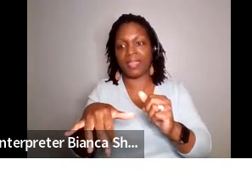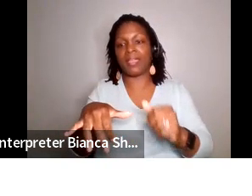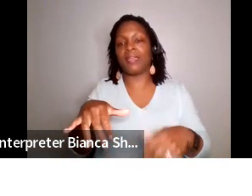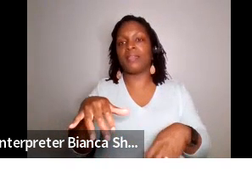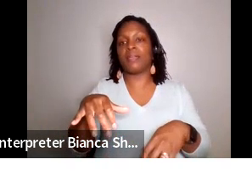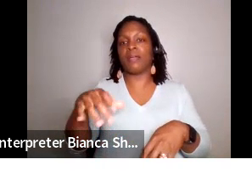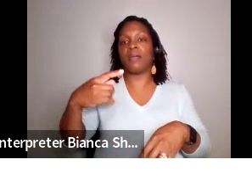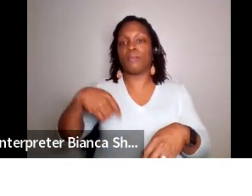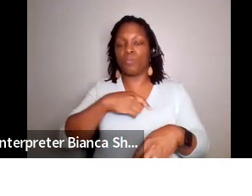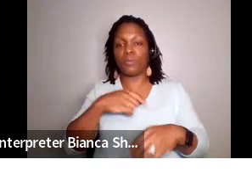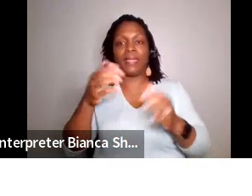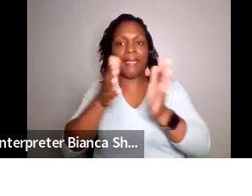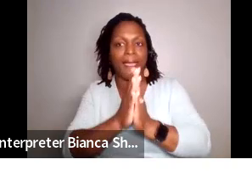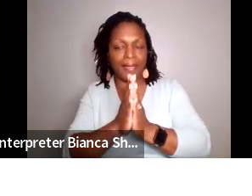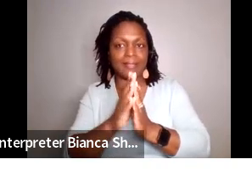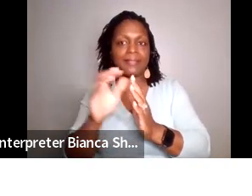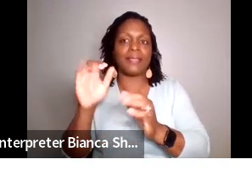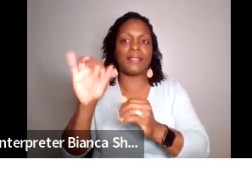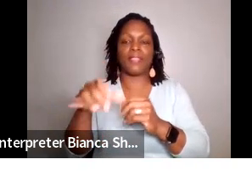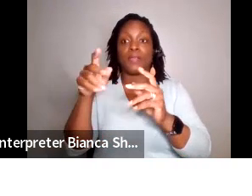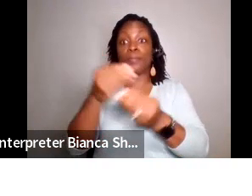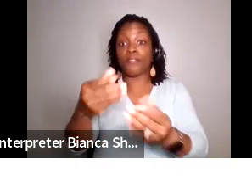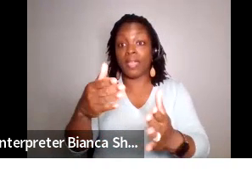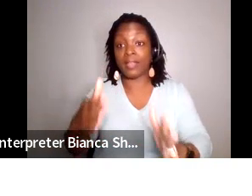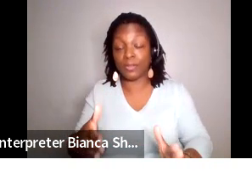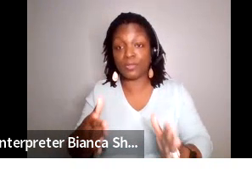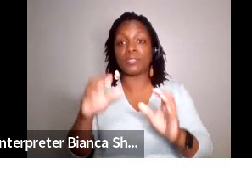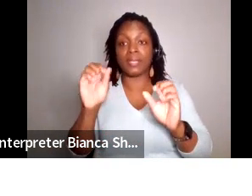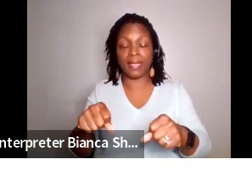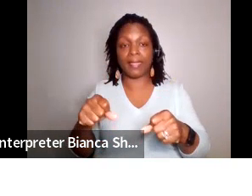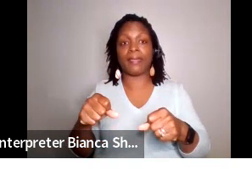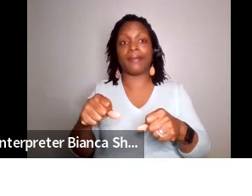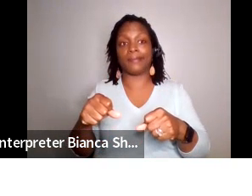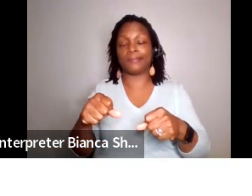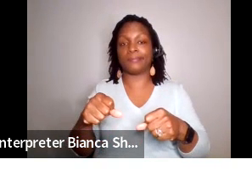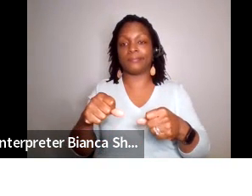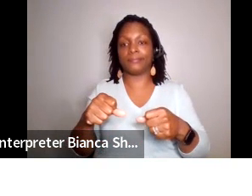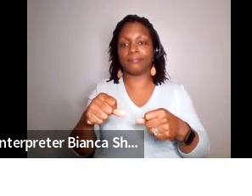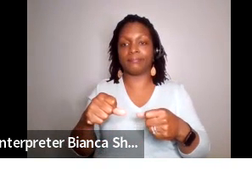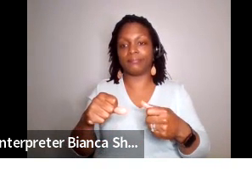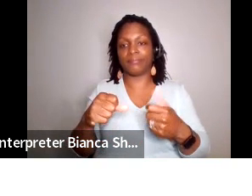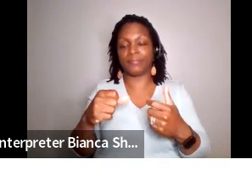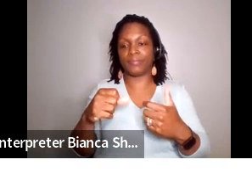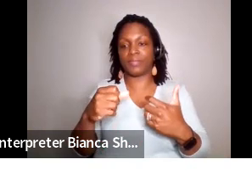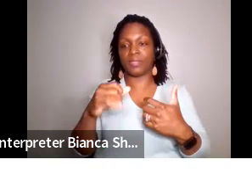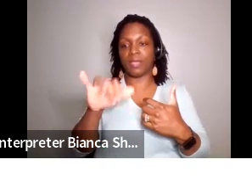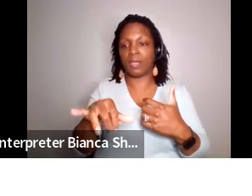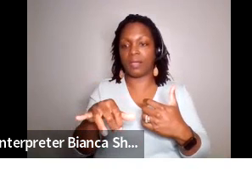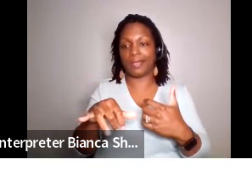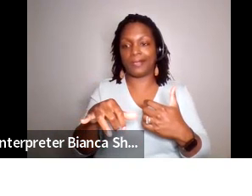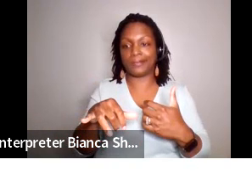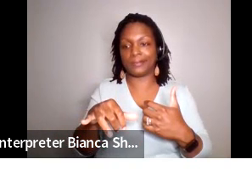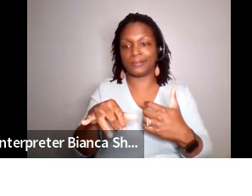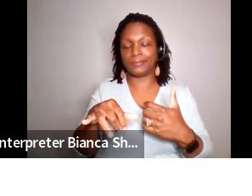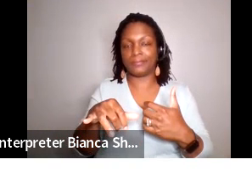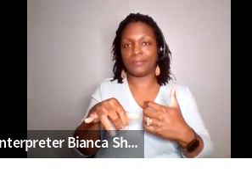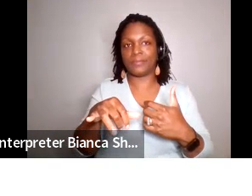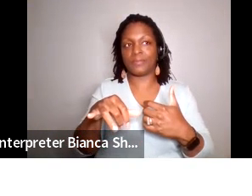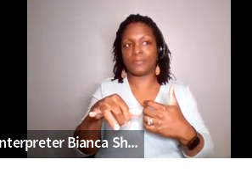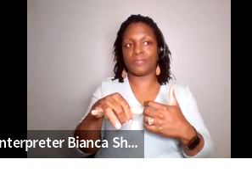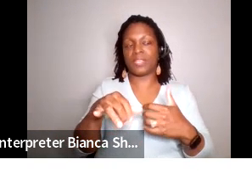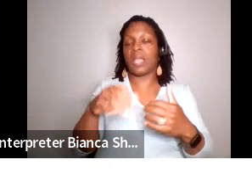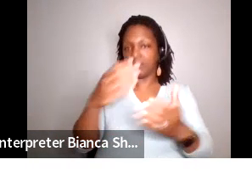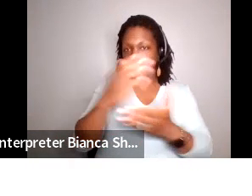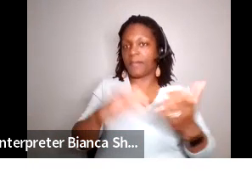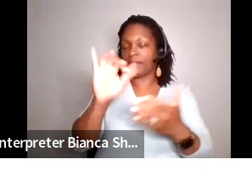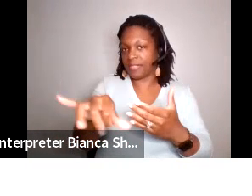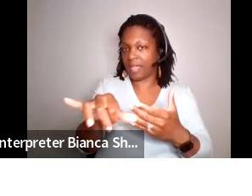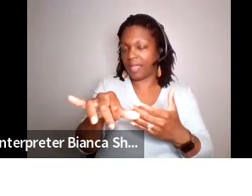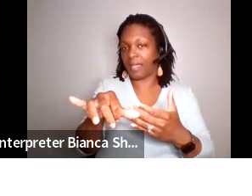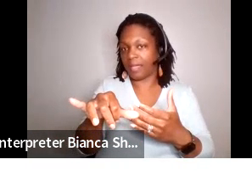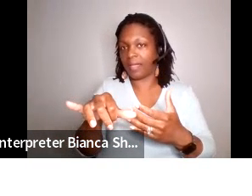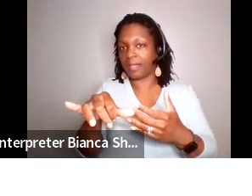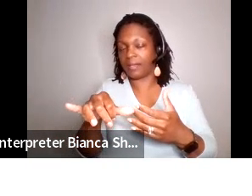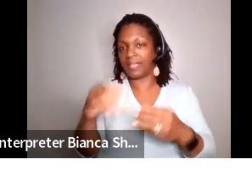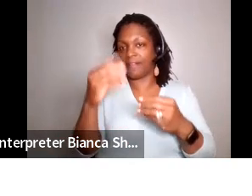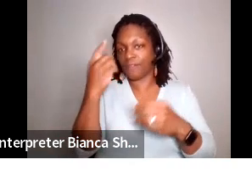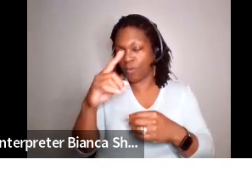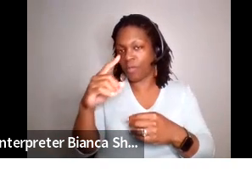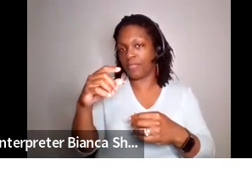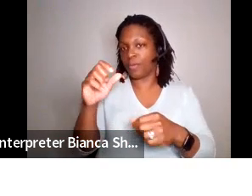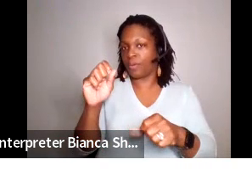We are. We are asking that the providers funnel bono I for lack of a better word, a portion of those dollars directly to the workers, and we know that work.